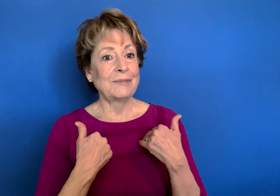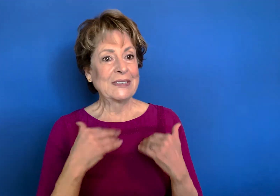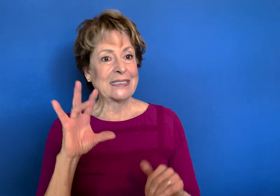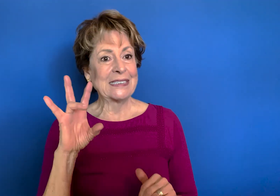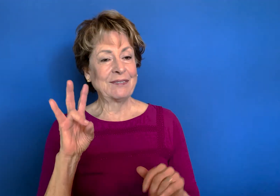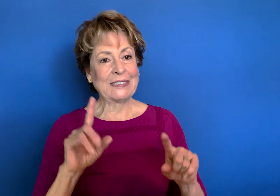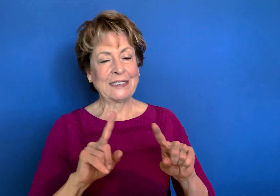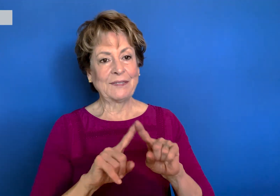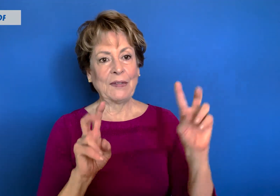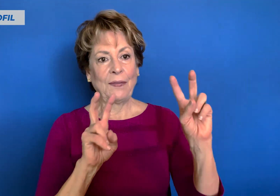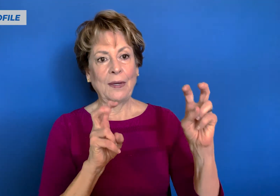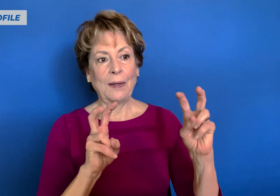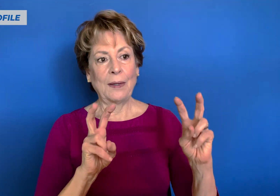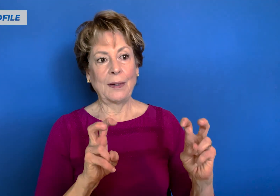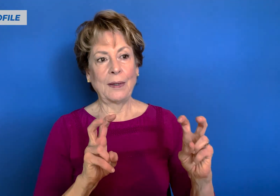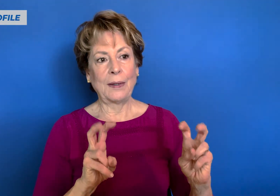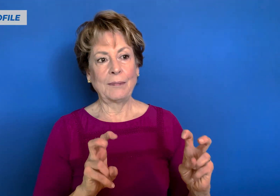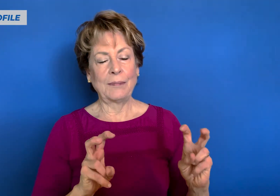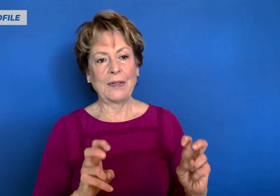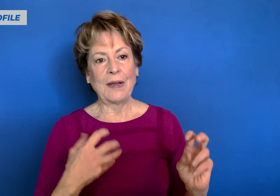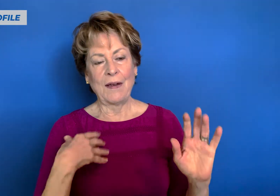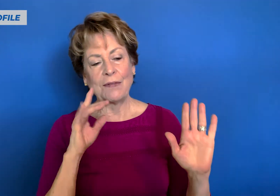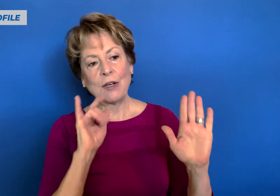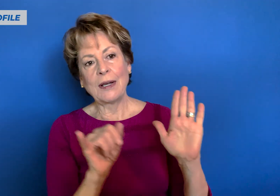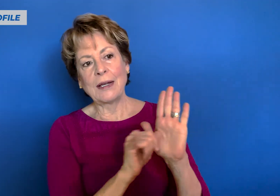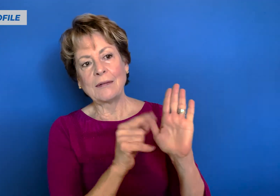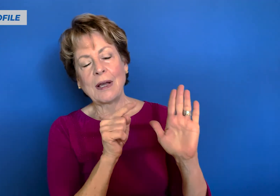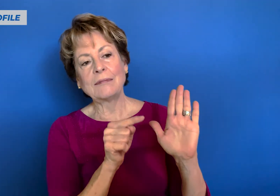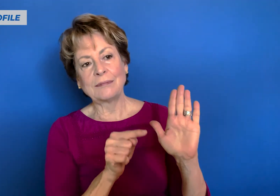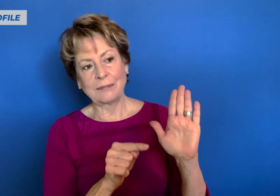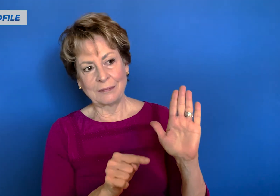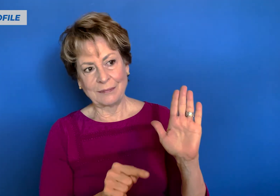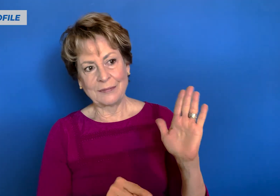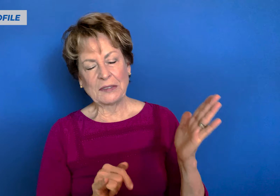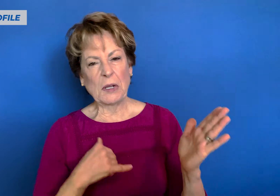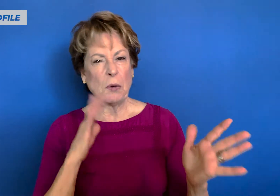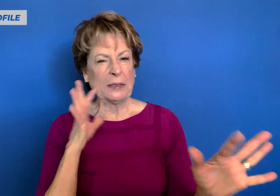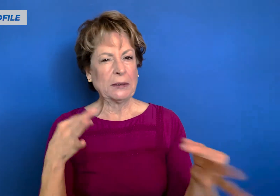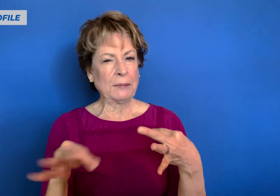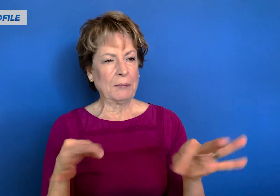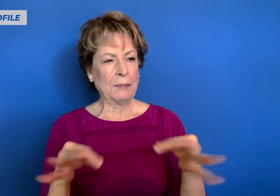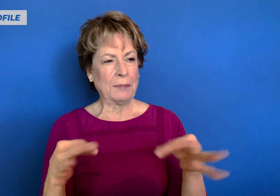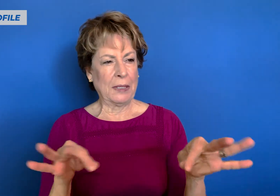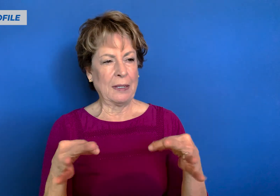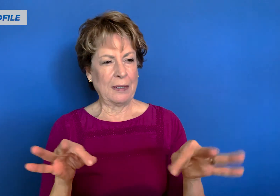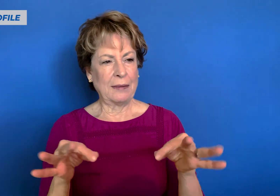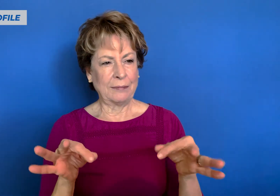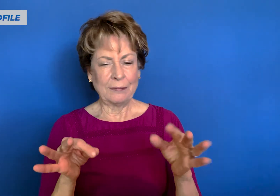We have seven different themes to identify our vision for the next superintendent.